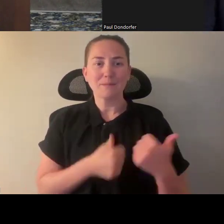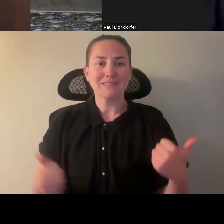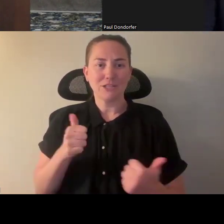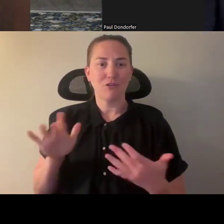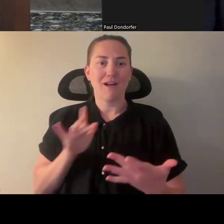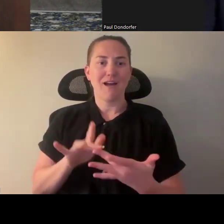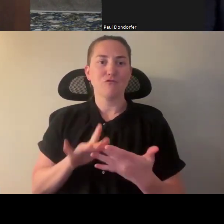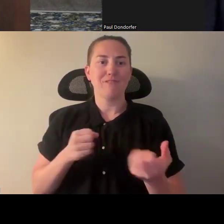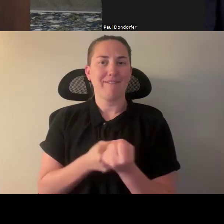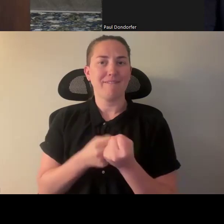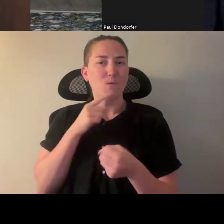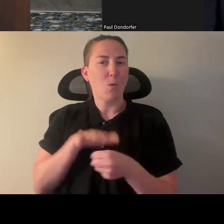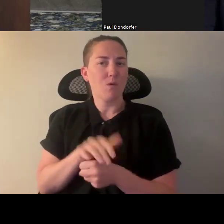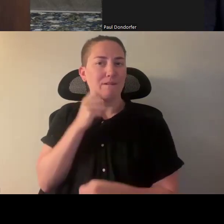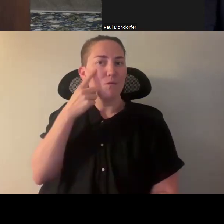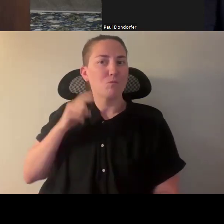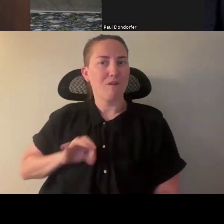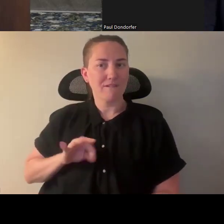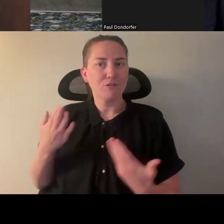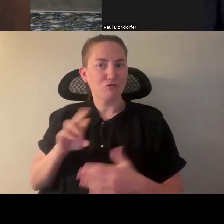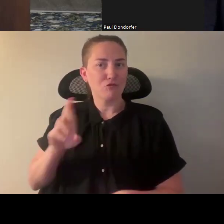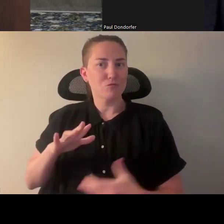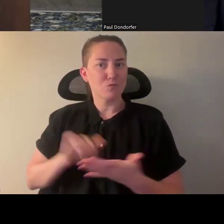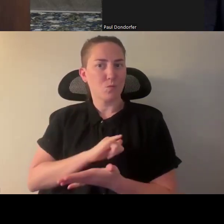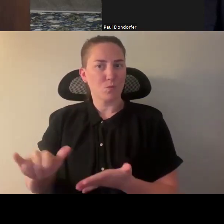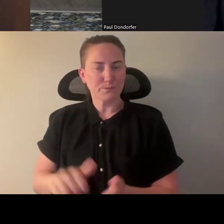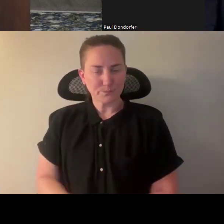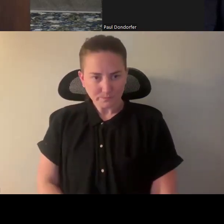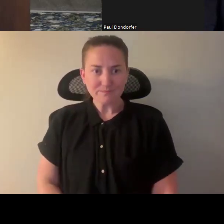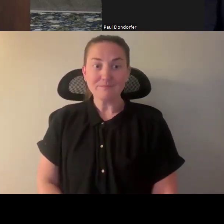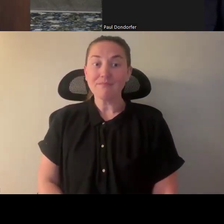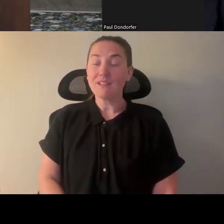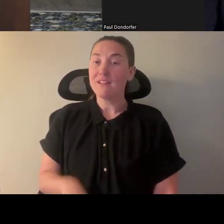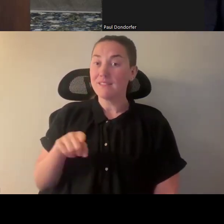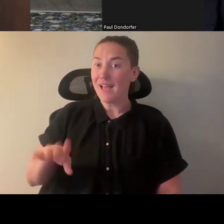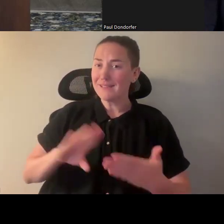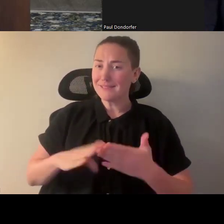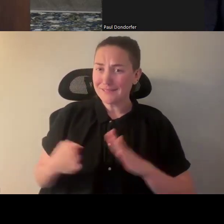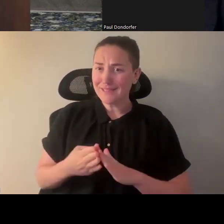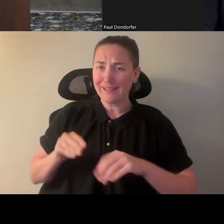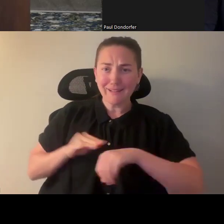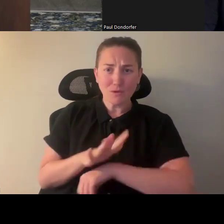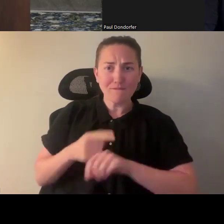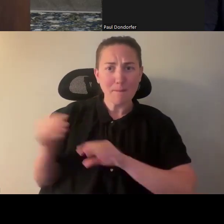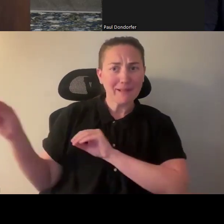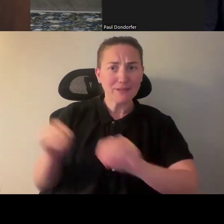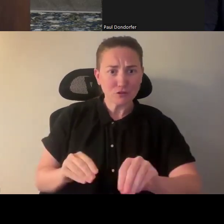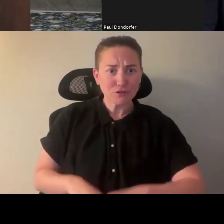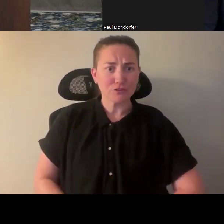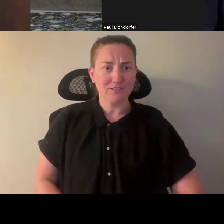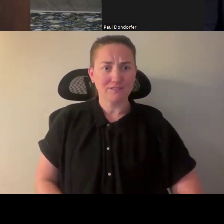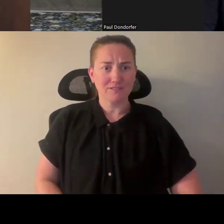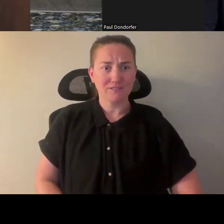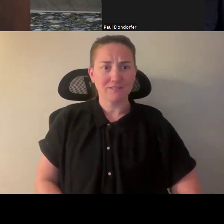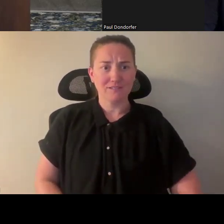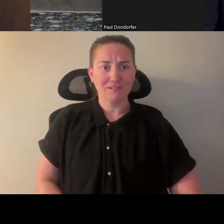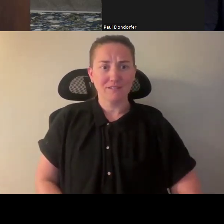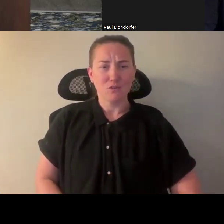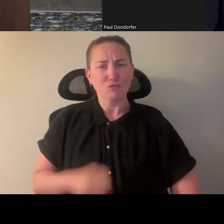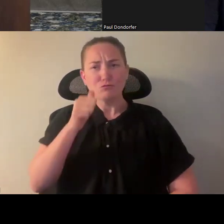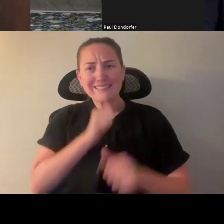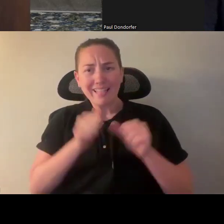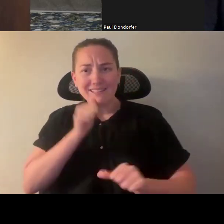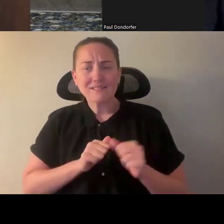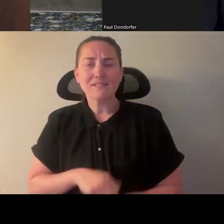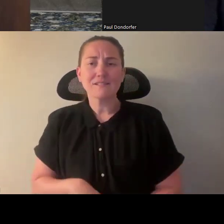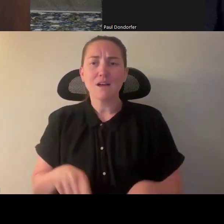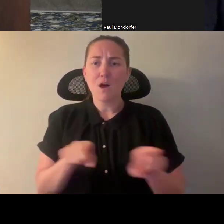nonprofit here in Rochester New York A city shape of migration resilience and rich um try